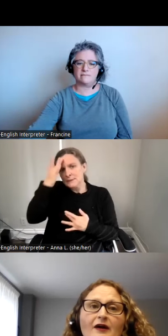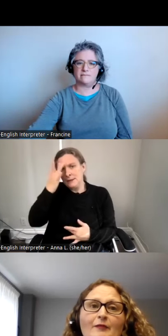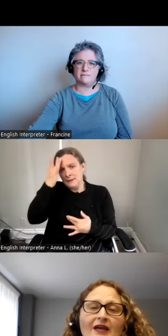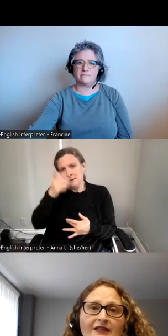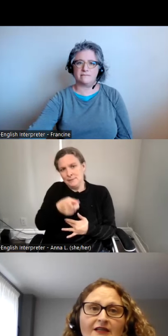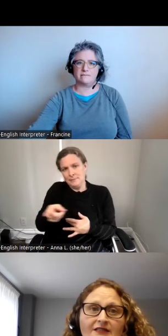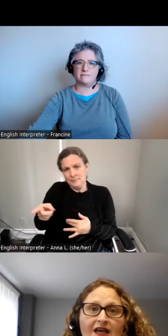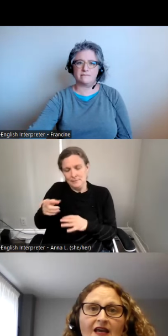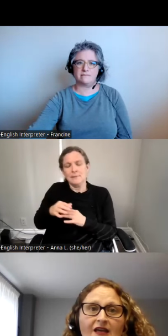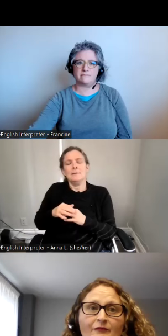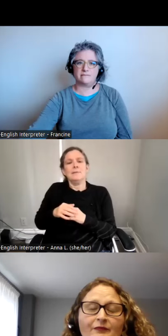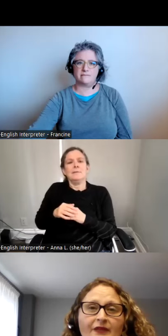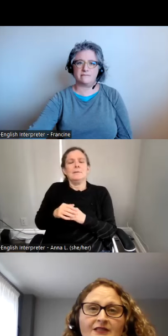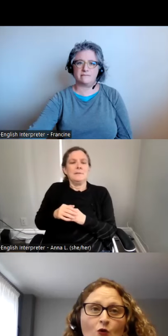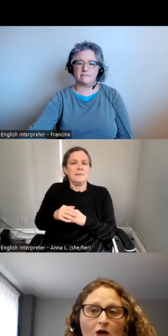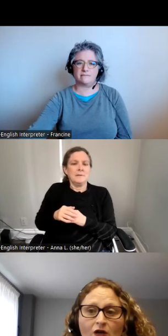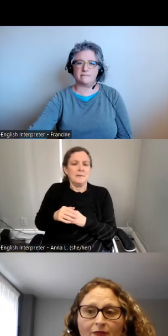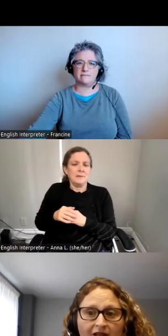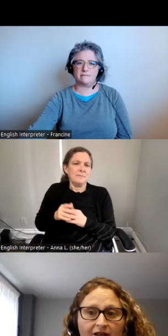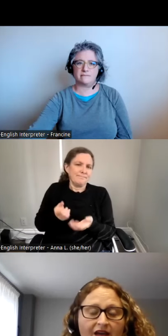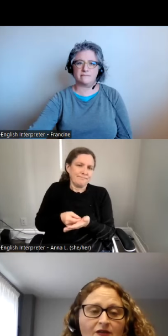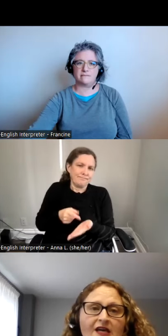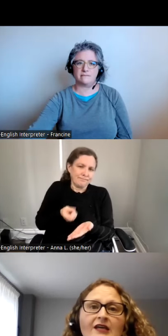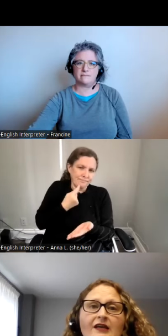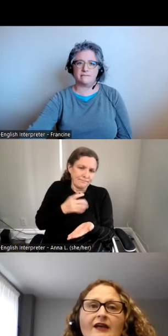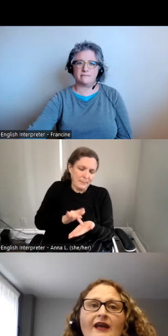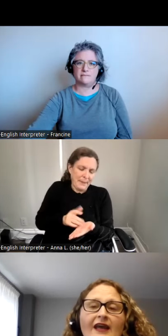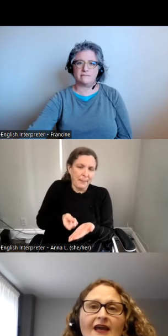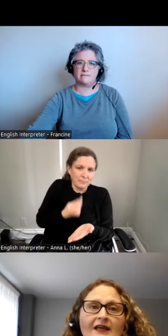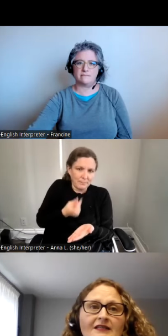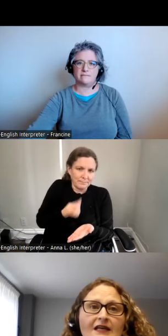eligible for Paxlovid. It is for people that are at